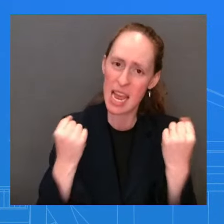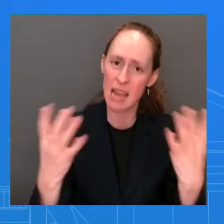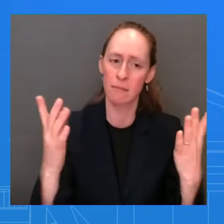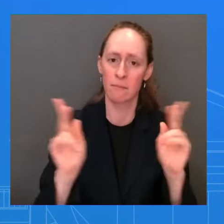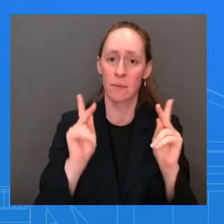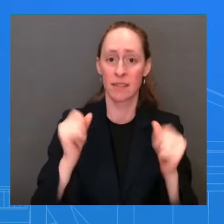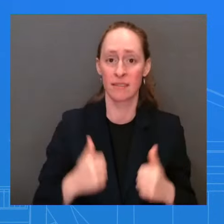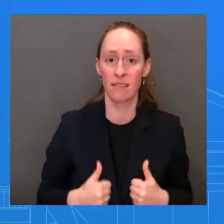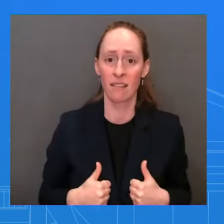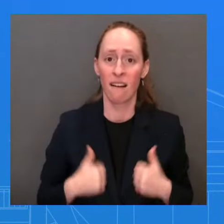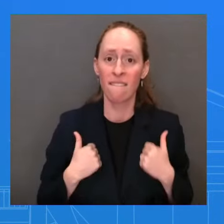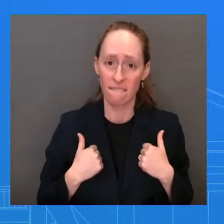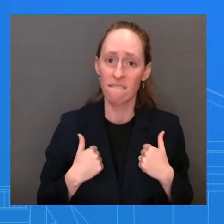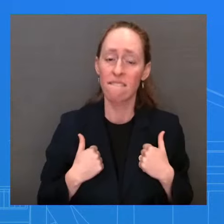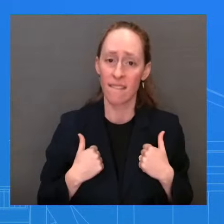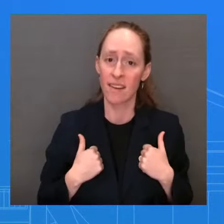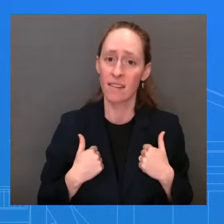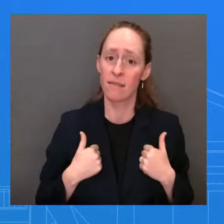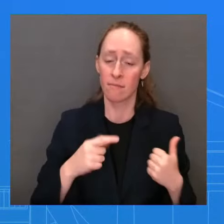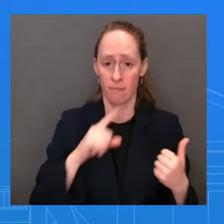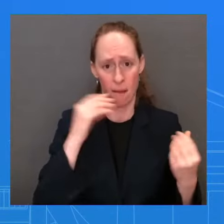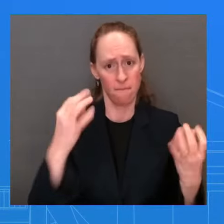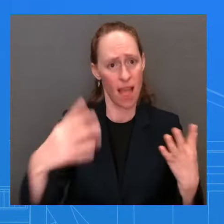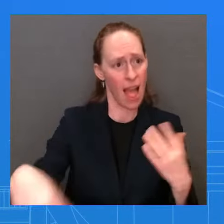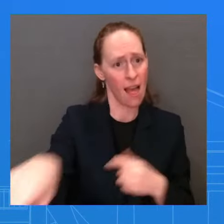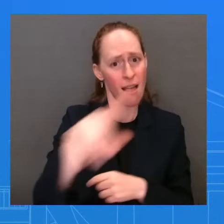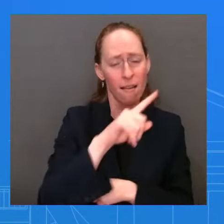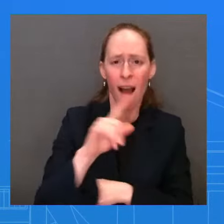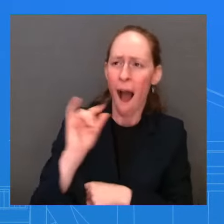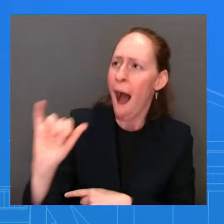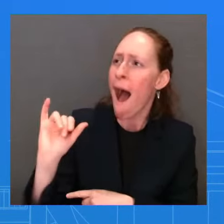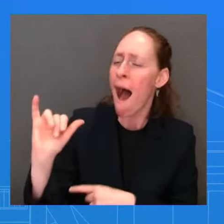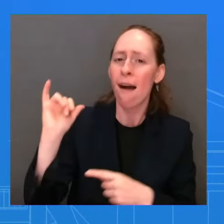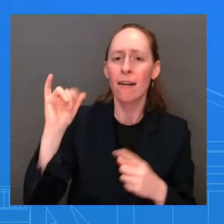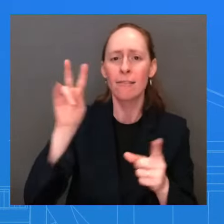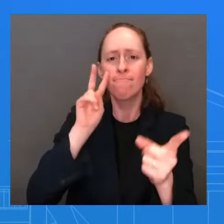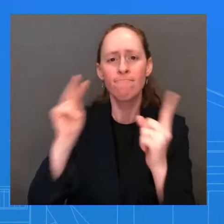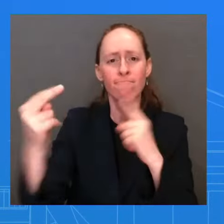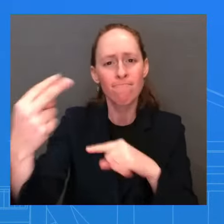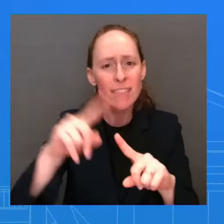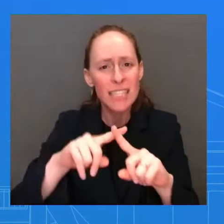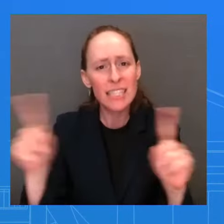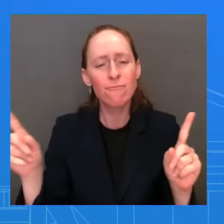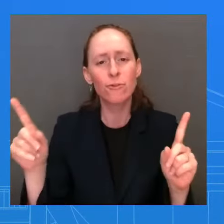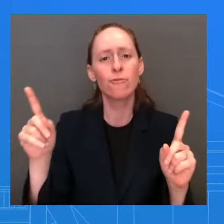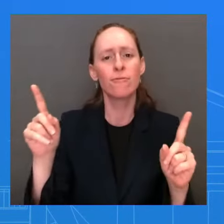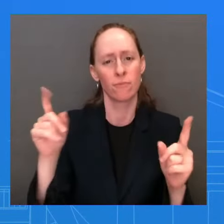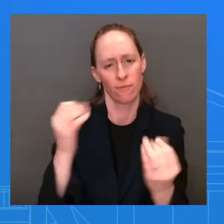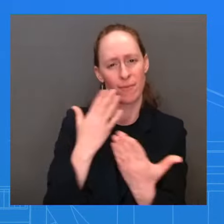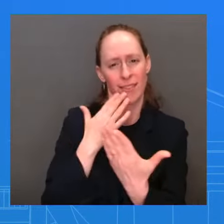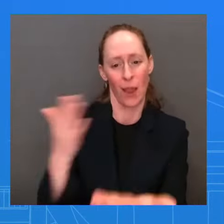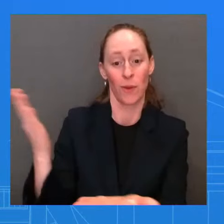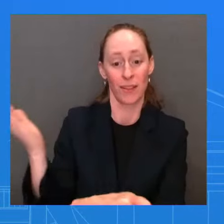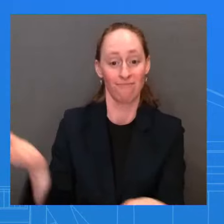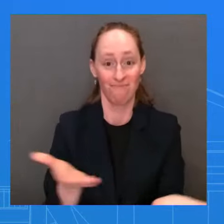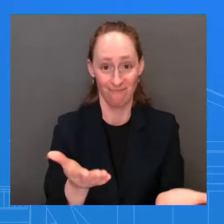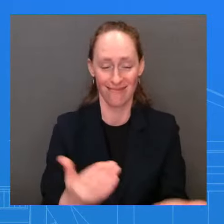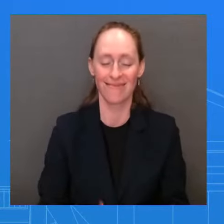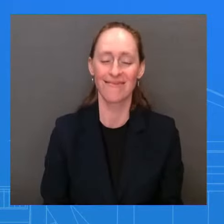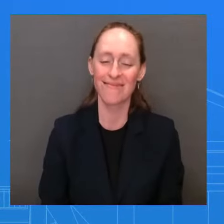for your creative brilliance in putting this to life. And so, with that, I believe you're up next, Ilene. Ms. Chaiken: All right. Thank you, Karine.